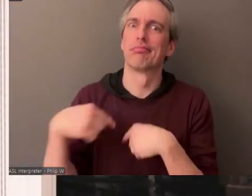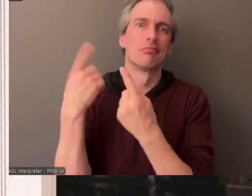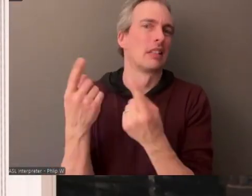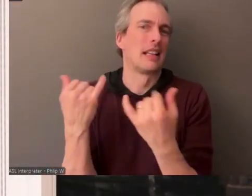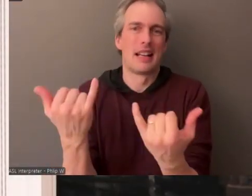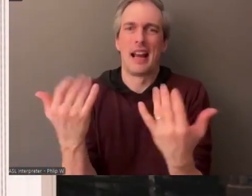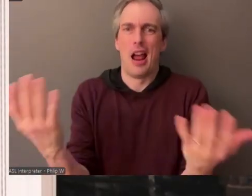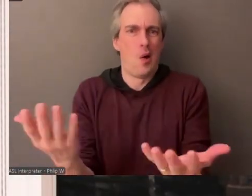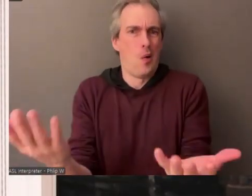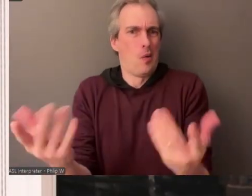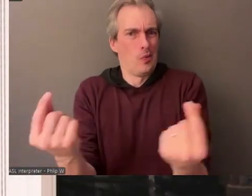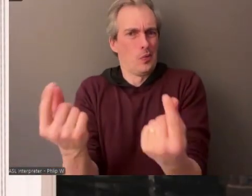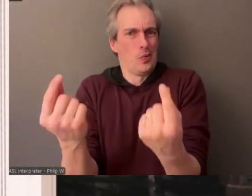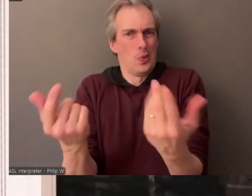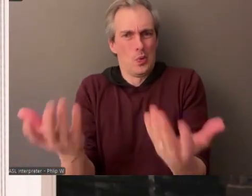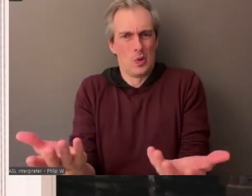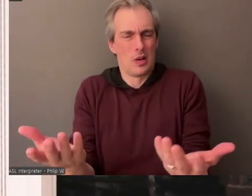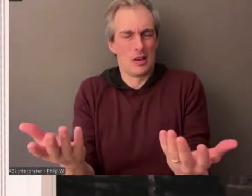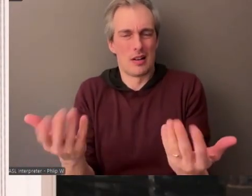We are in an ugly period in tech.